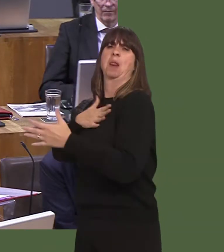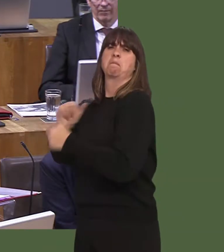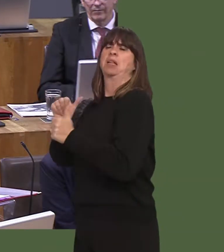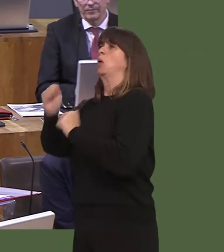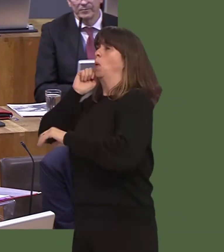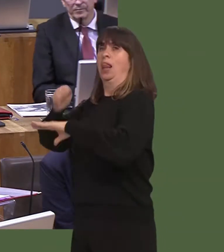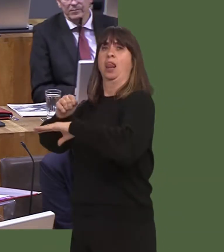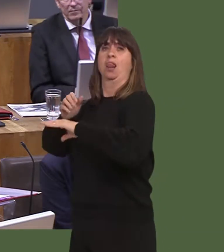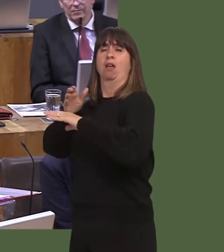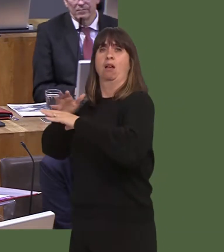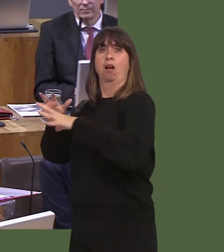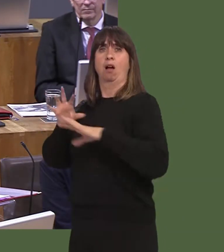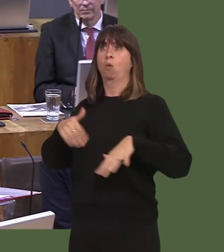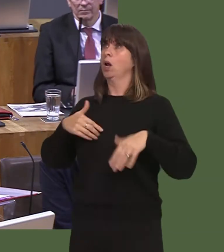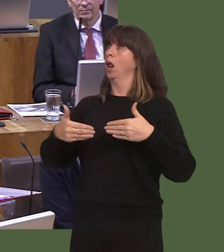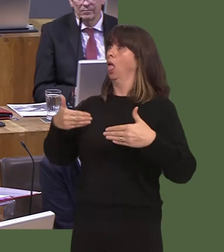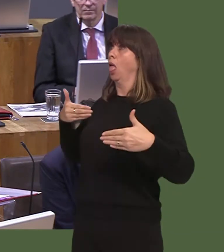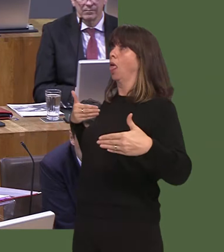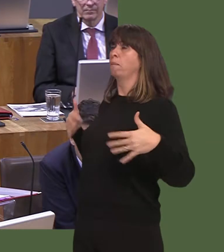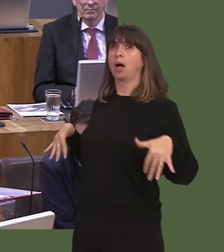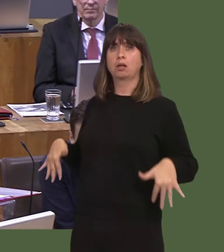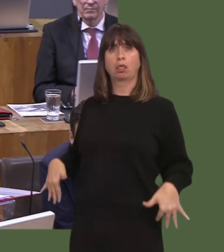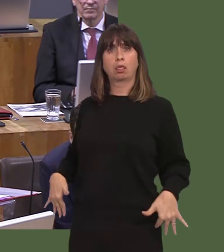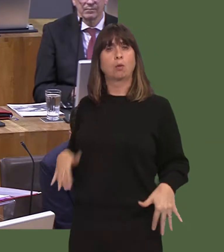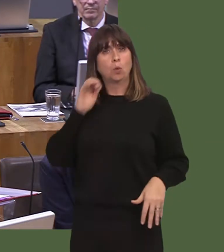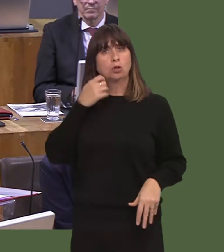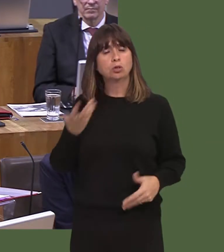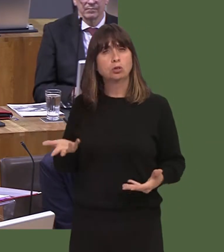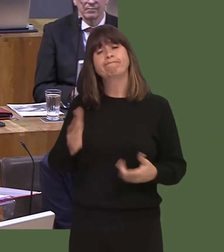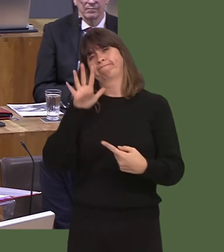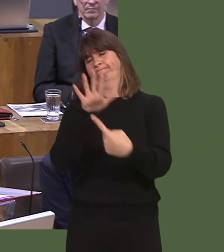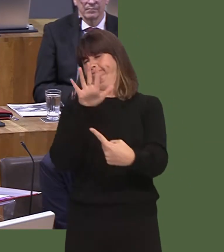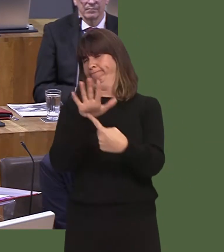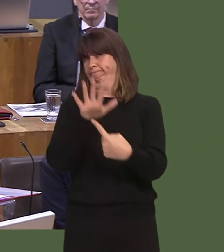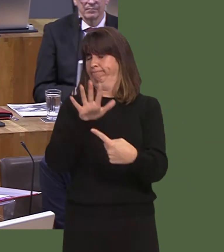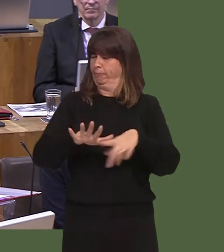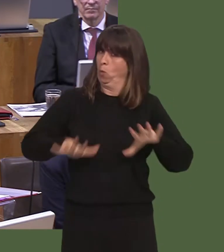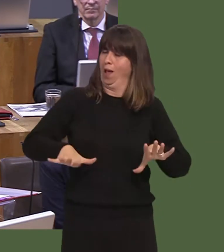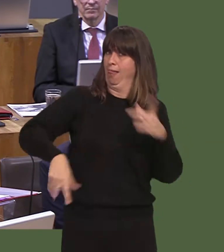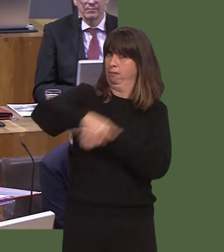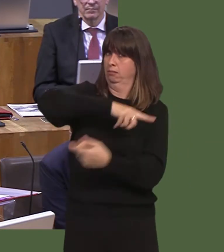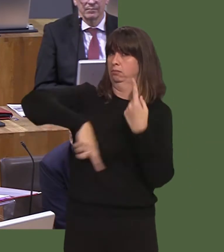And, secondly, I have to say this to him: it's hugely important for us in Wales to show